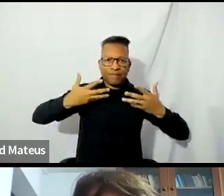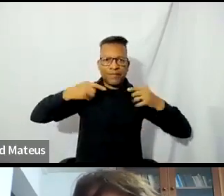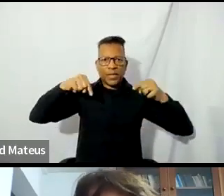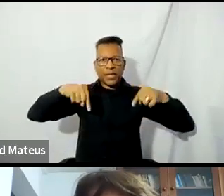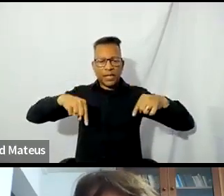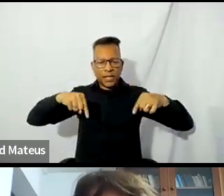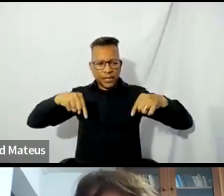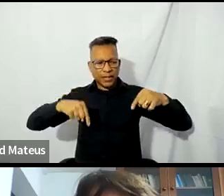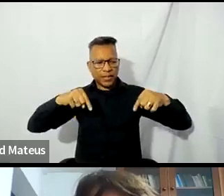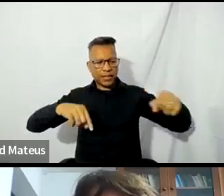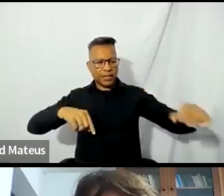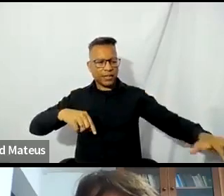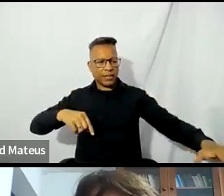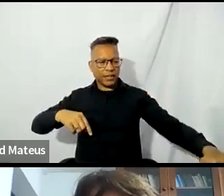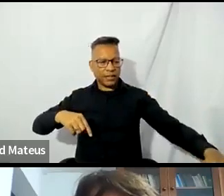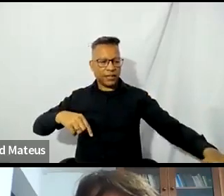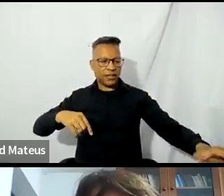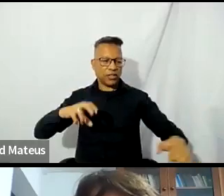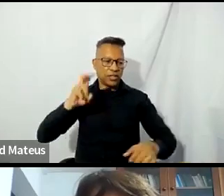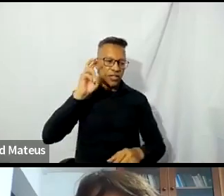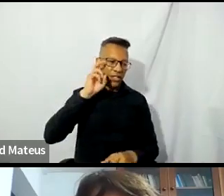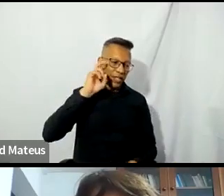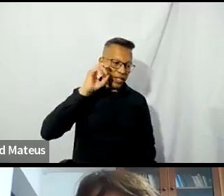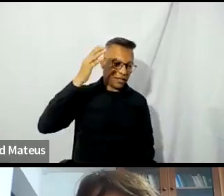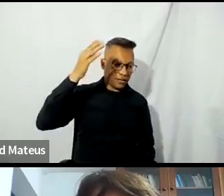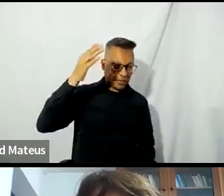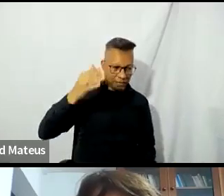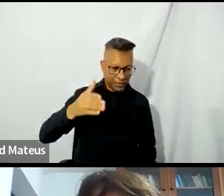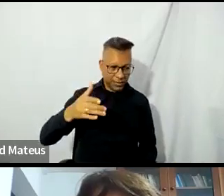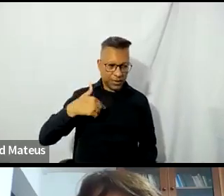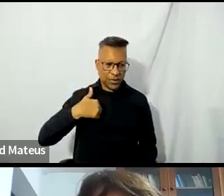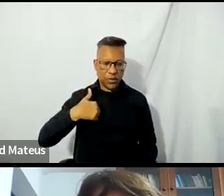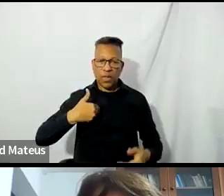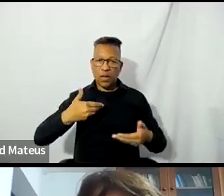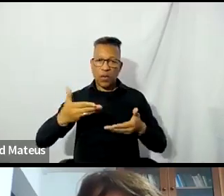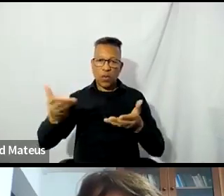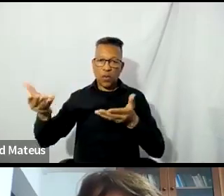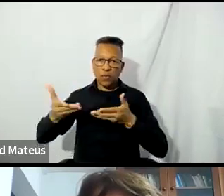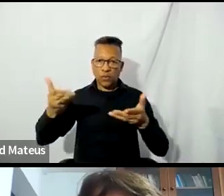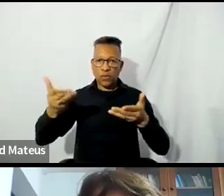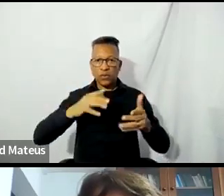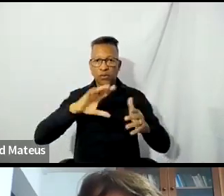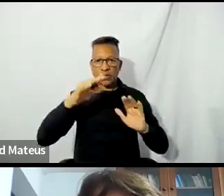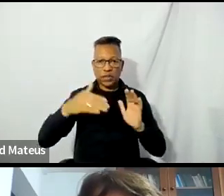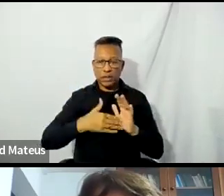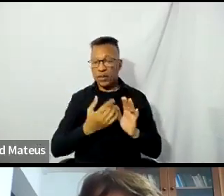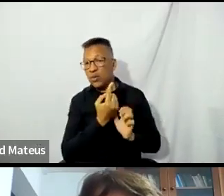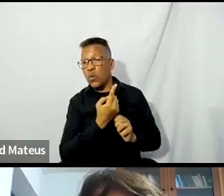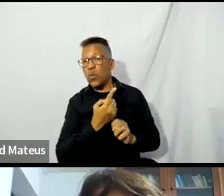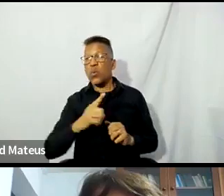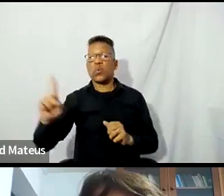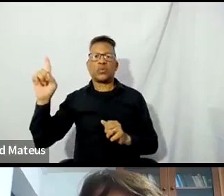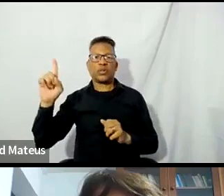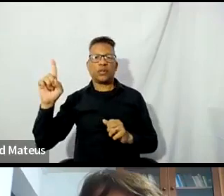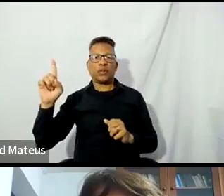to be to be here this to be here this thursday , so I , so I invite you all for the so I invite you all for the next hour last meeting meeting on the eighth